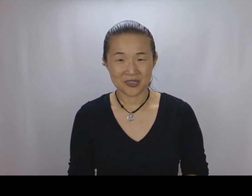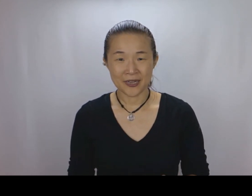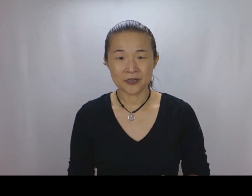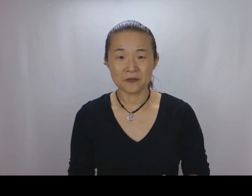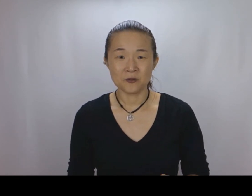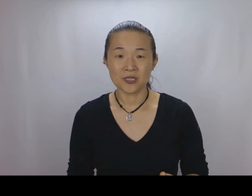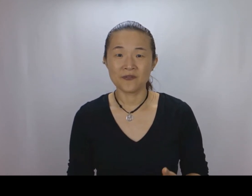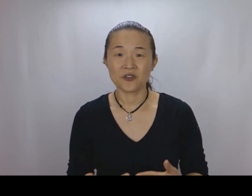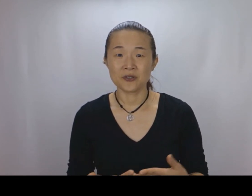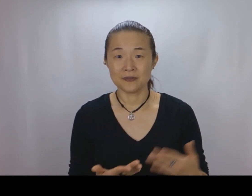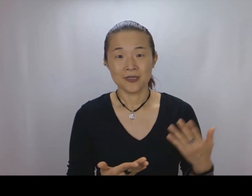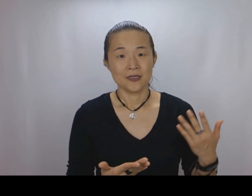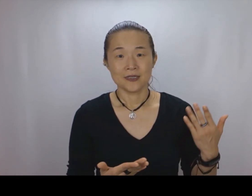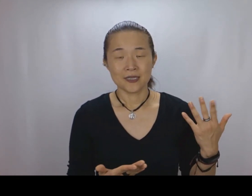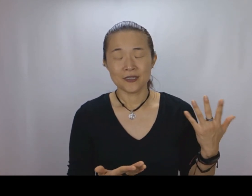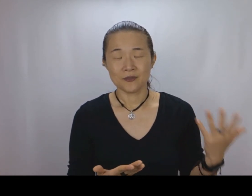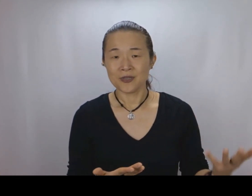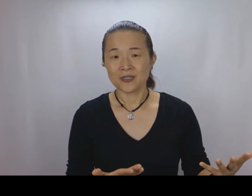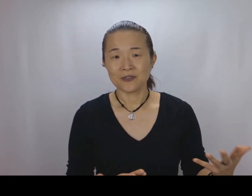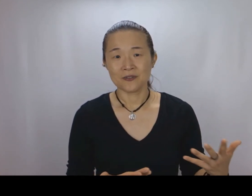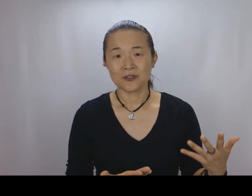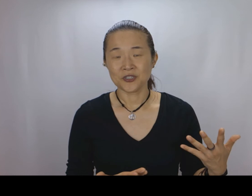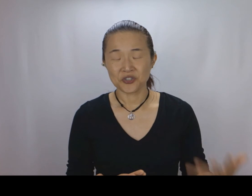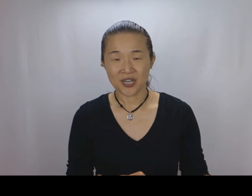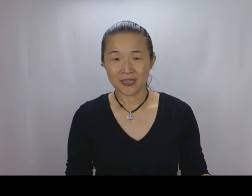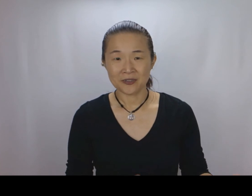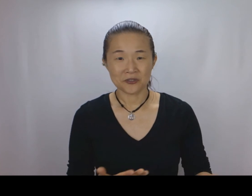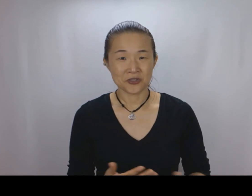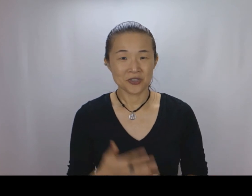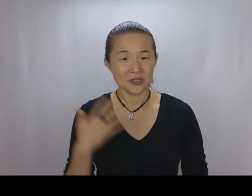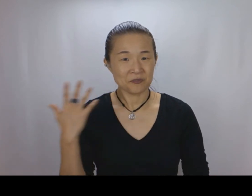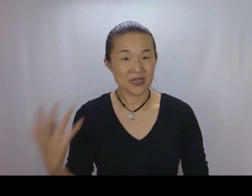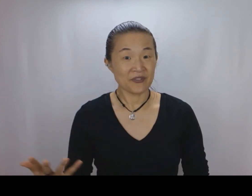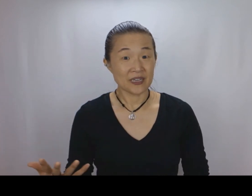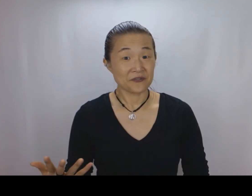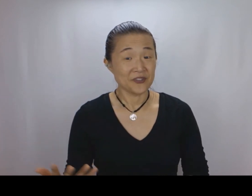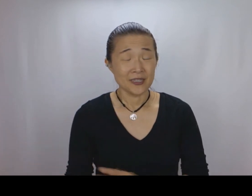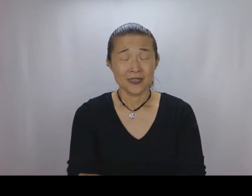like you would for say your mother, or your child, or your BFF.